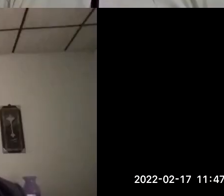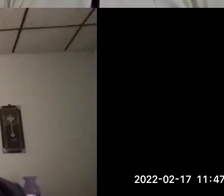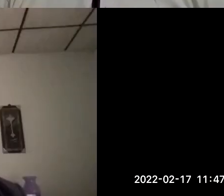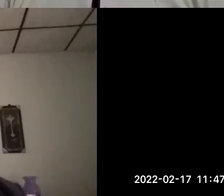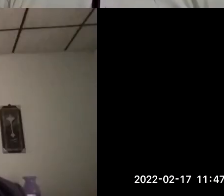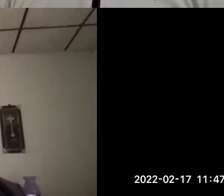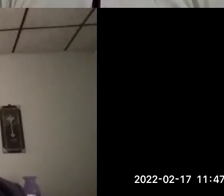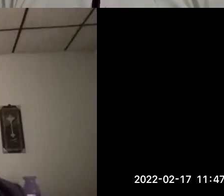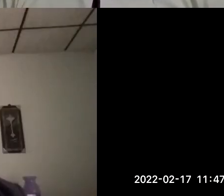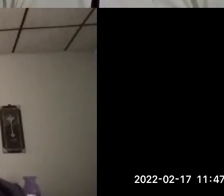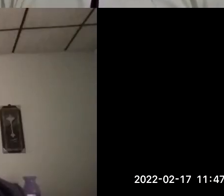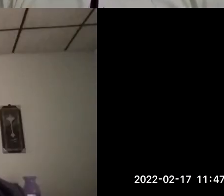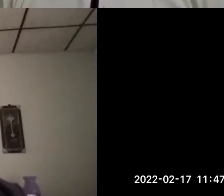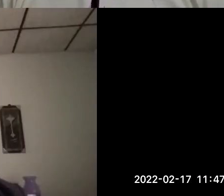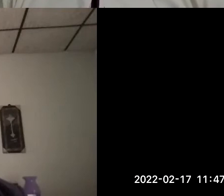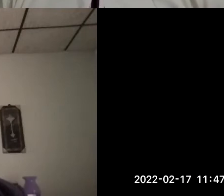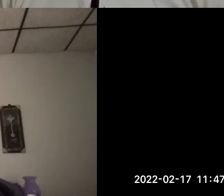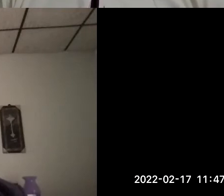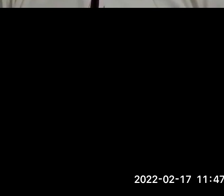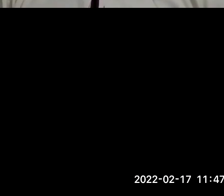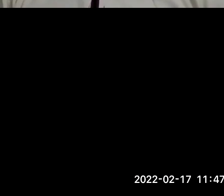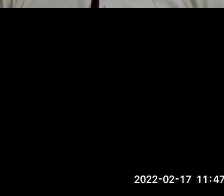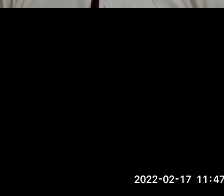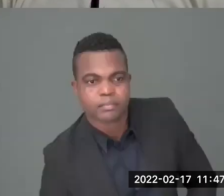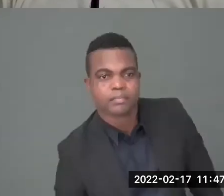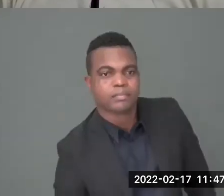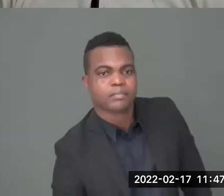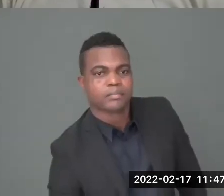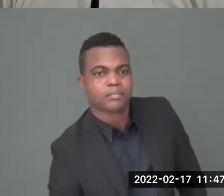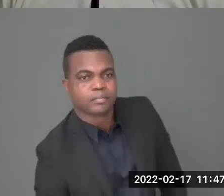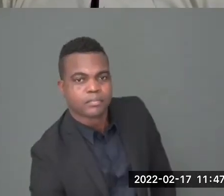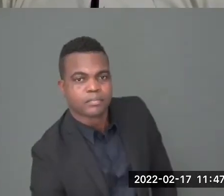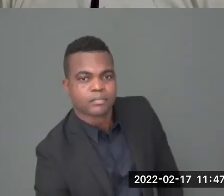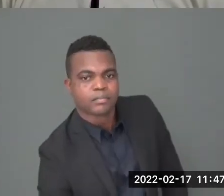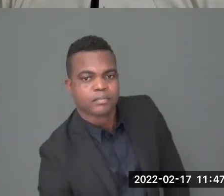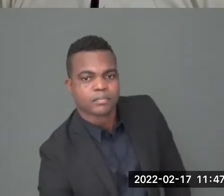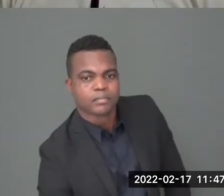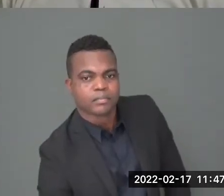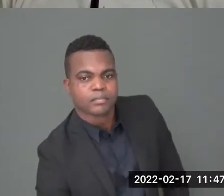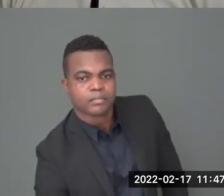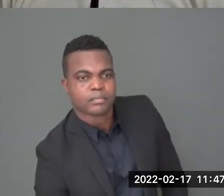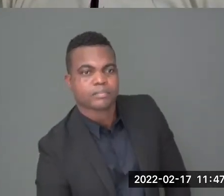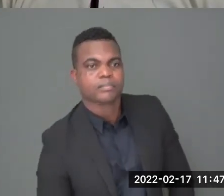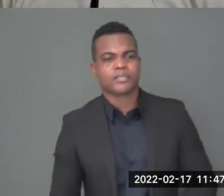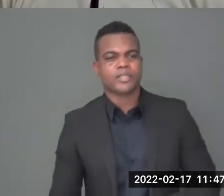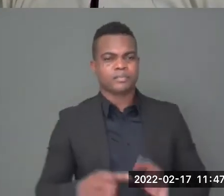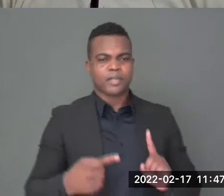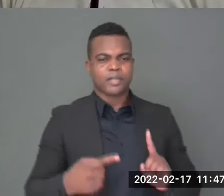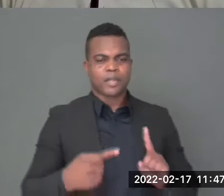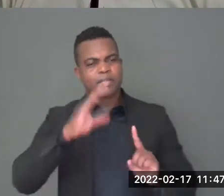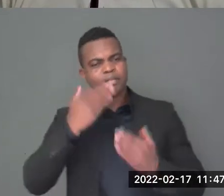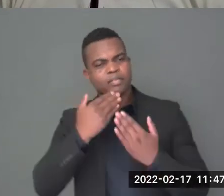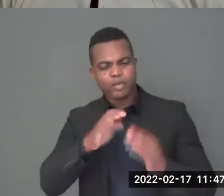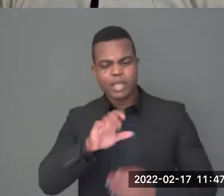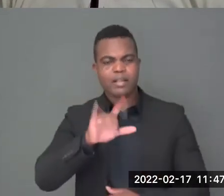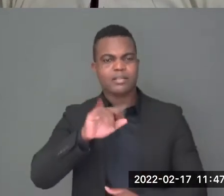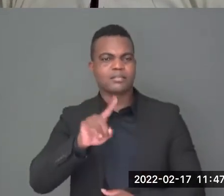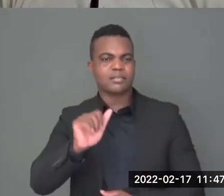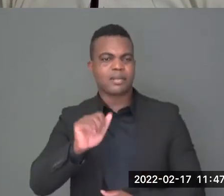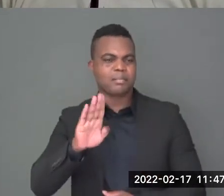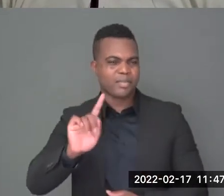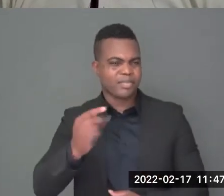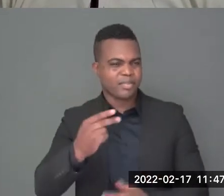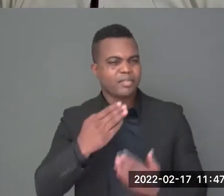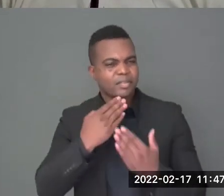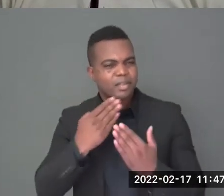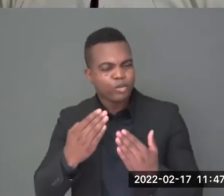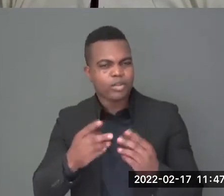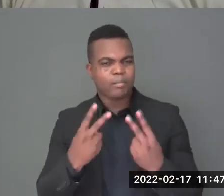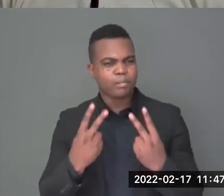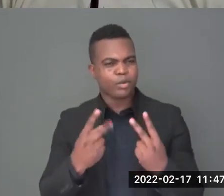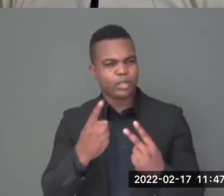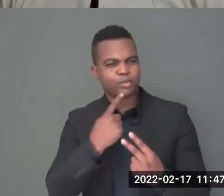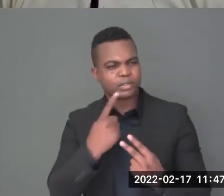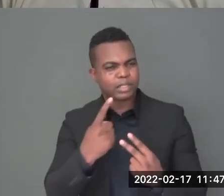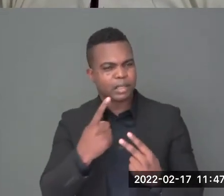Elizabeth Lockwood: The first one is a guidance to help op eds understand the current status of their national disability data and how it relates to advocacy objectives and the second.